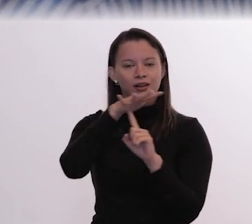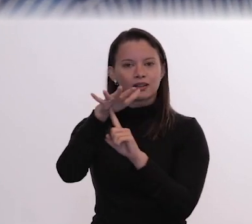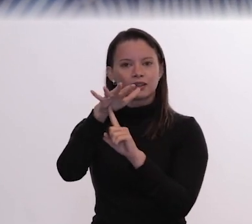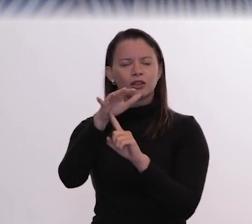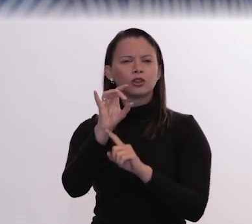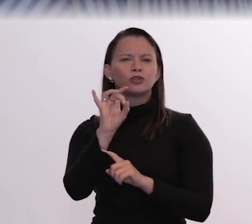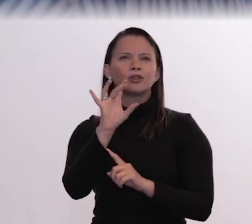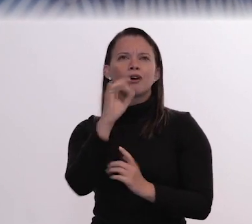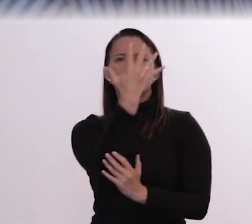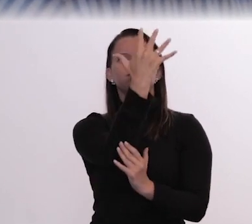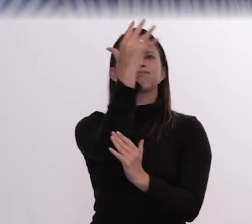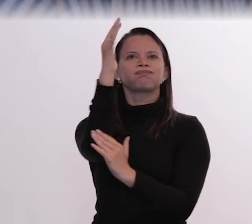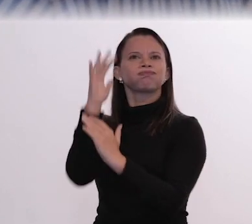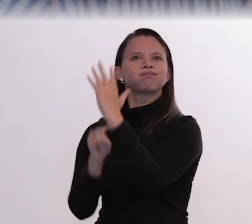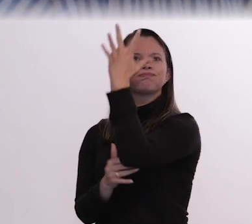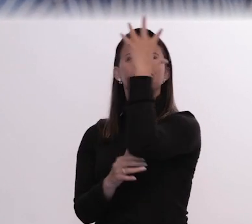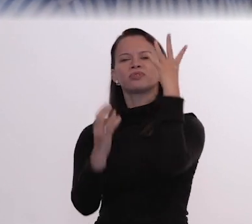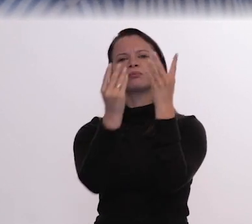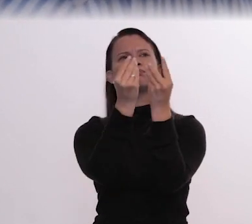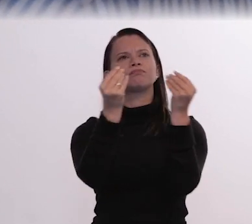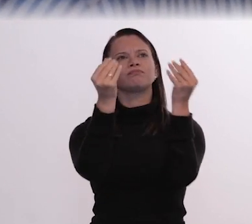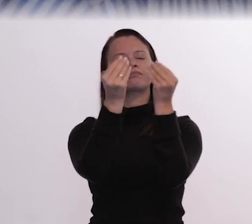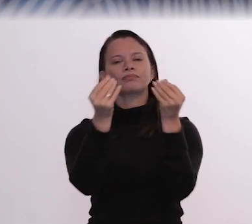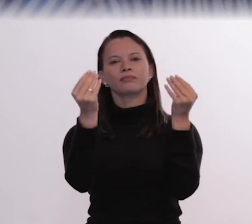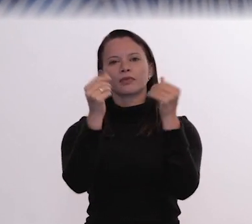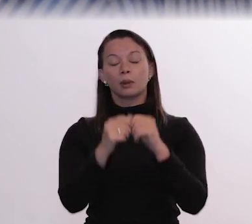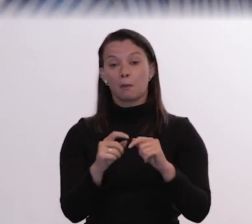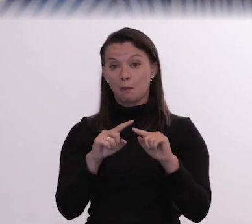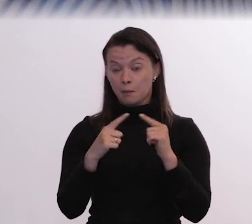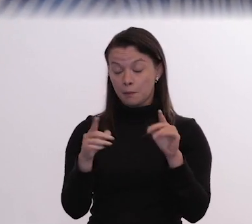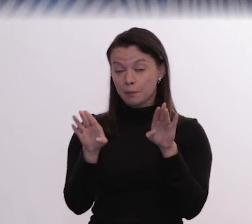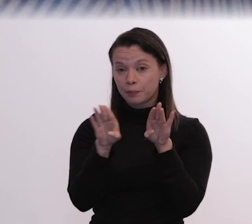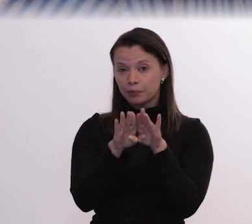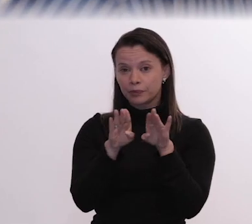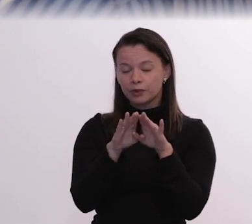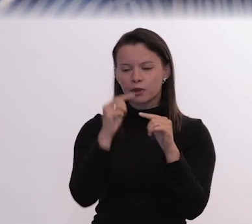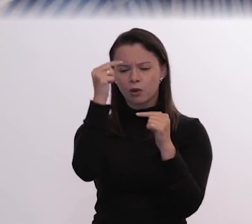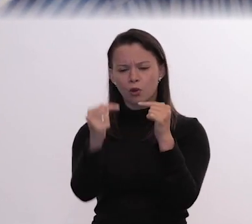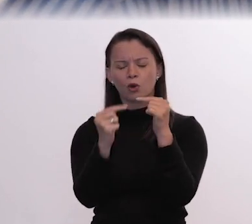but presenting real health indicators, because they can be priced.